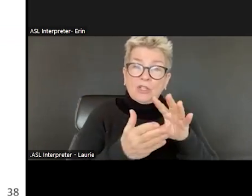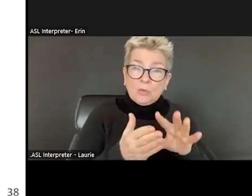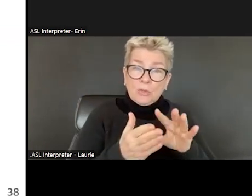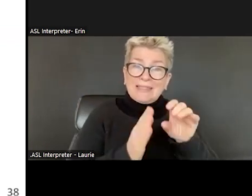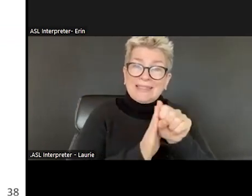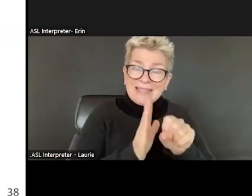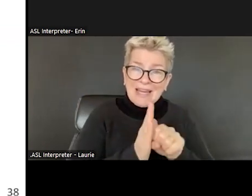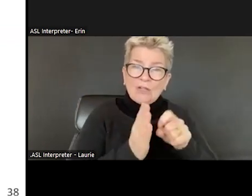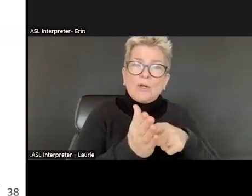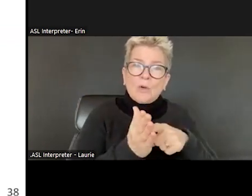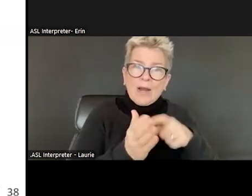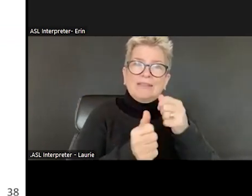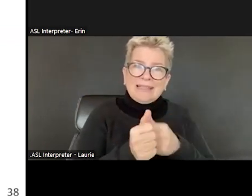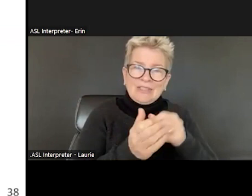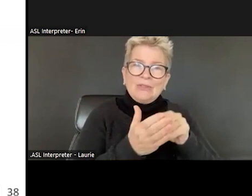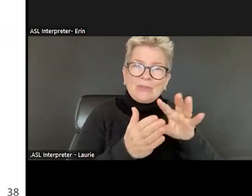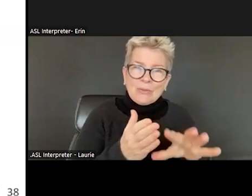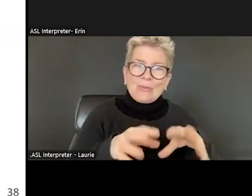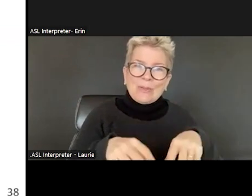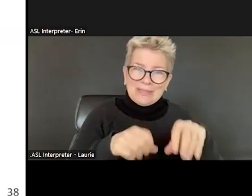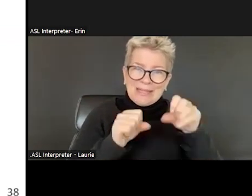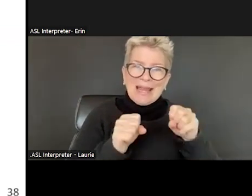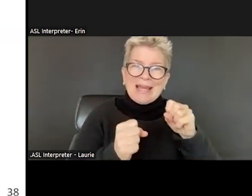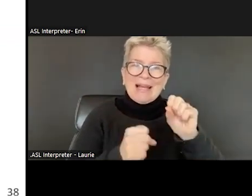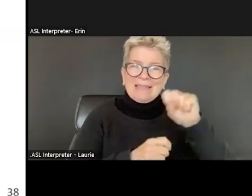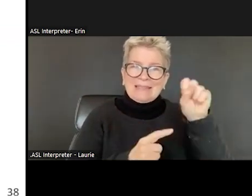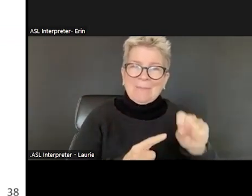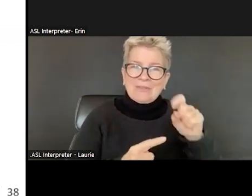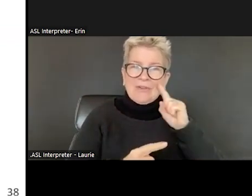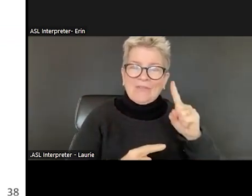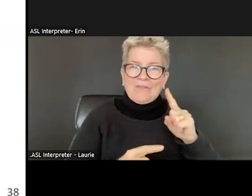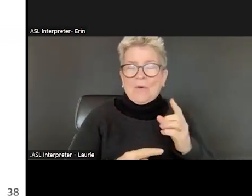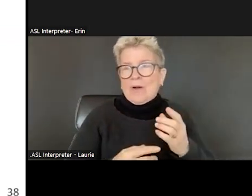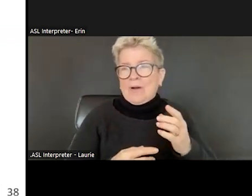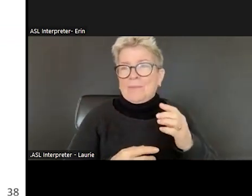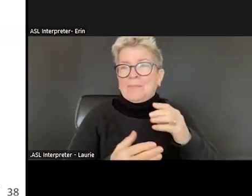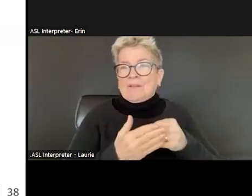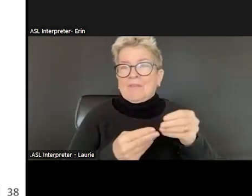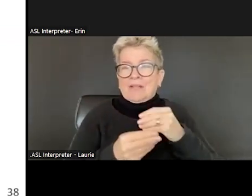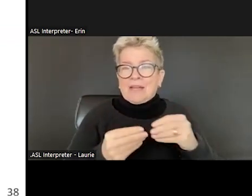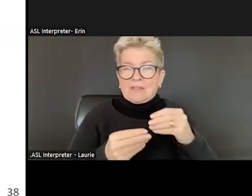take a full semester of personal finance, we see a lot of inequities pop up. So the first